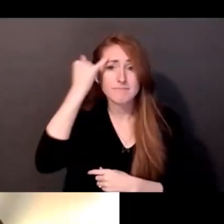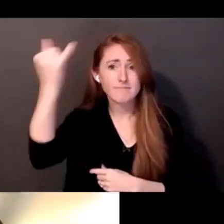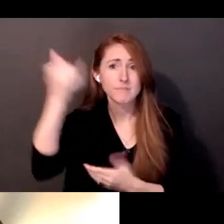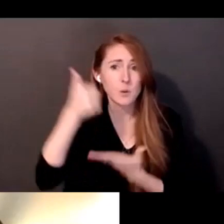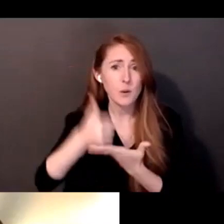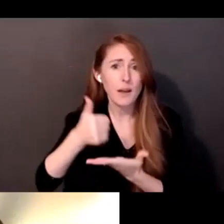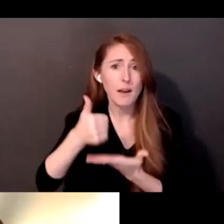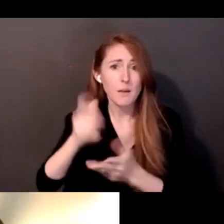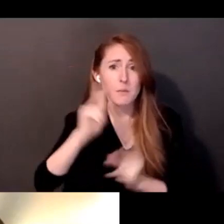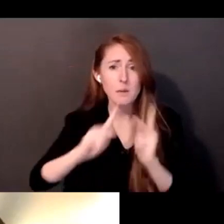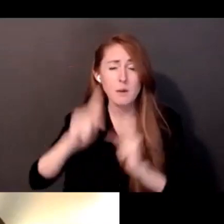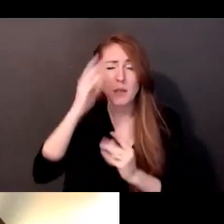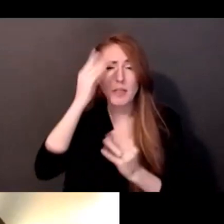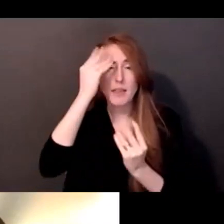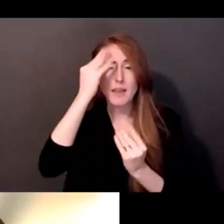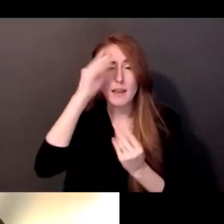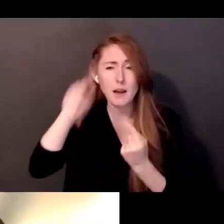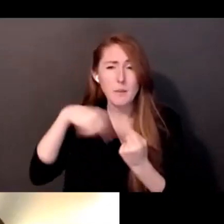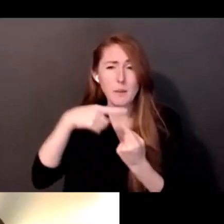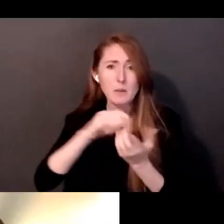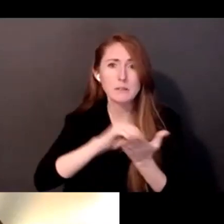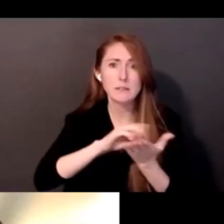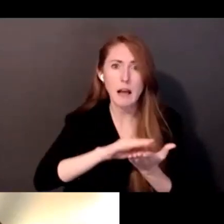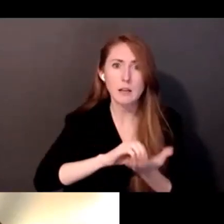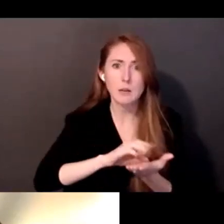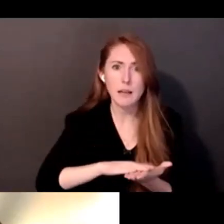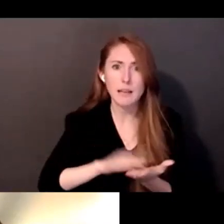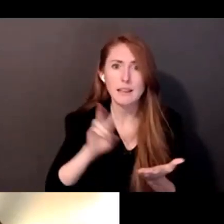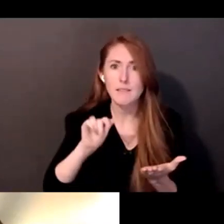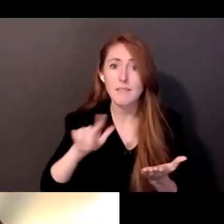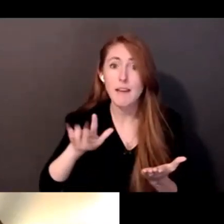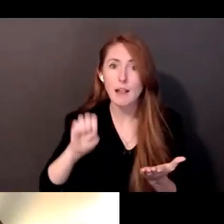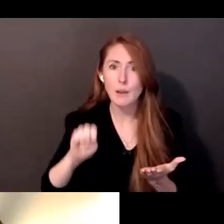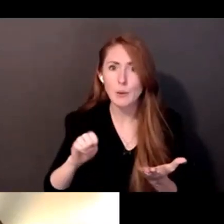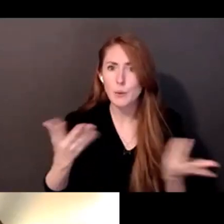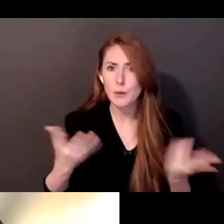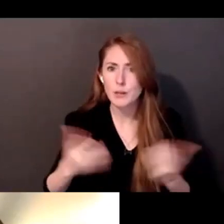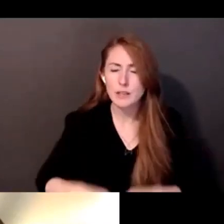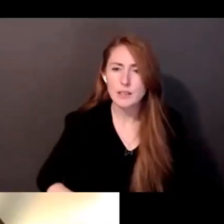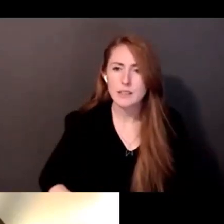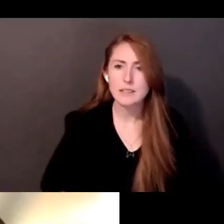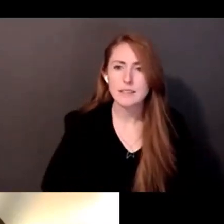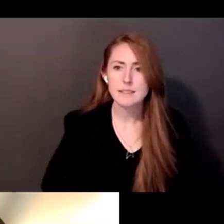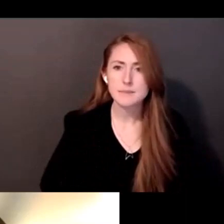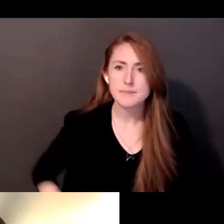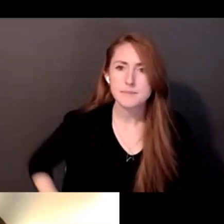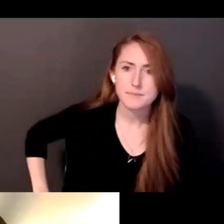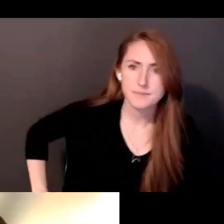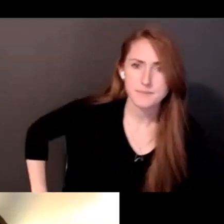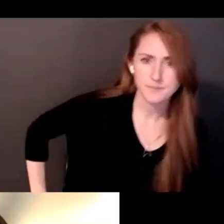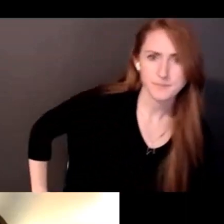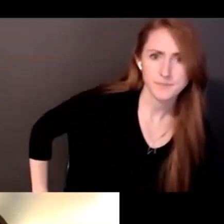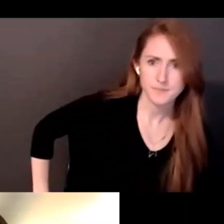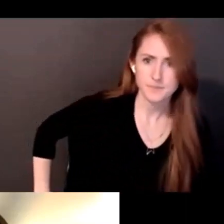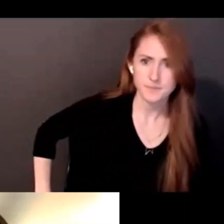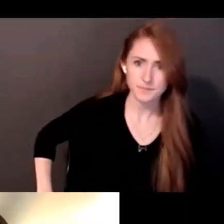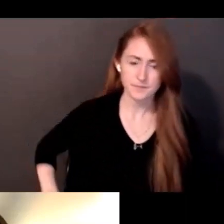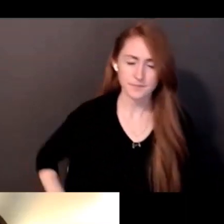think through documenting the value of even doing this kind of partnership and engagement? Yeah, so sorry. It's Scott again.